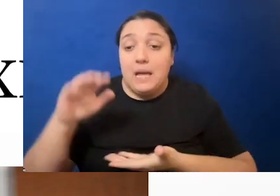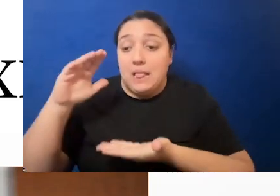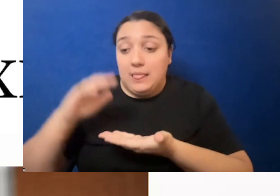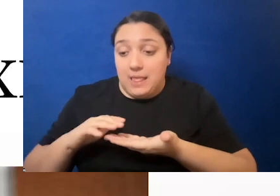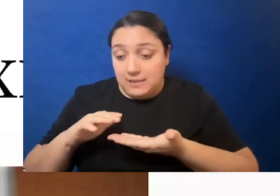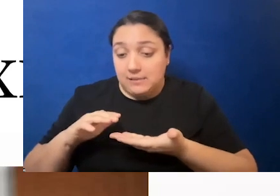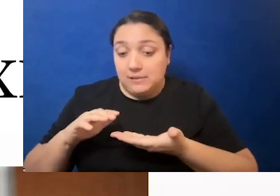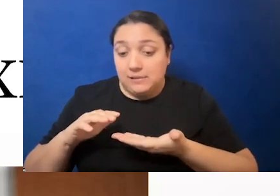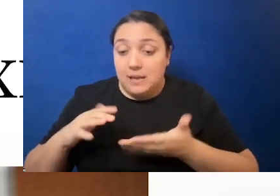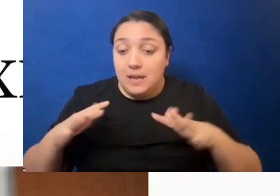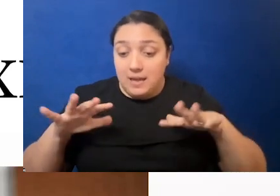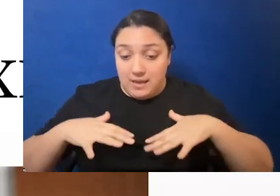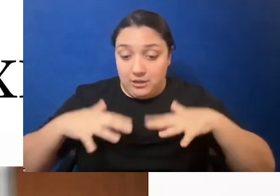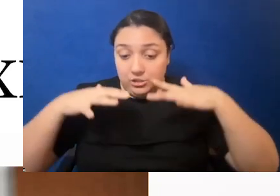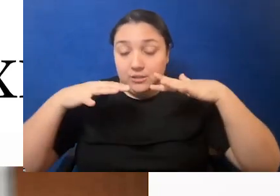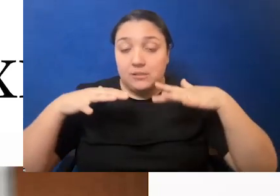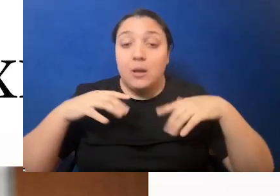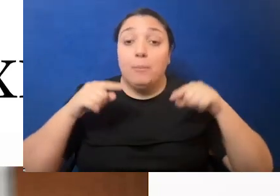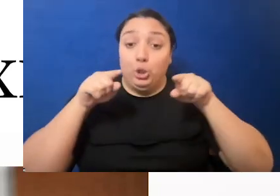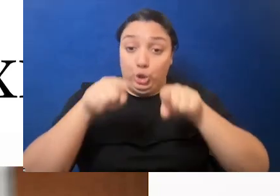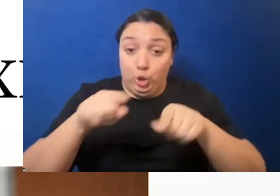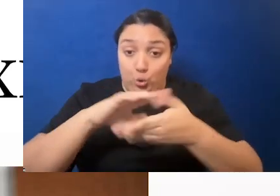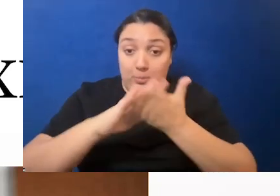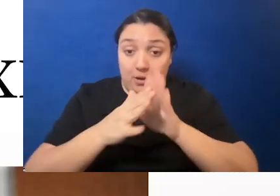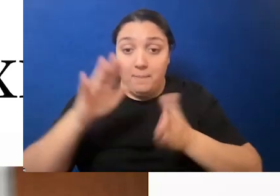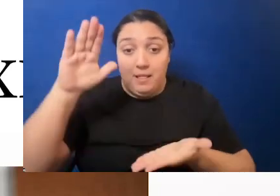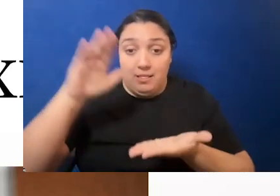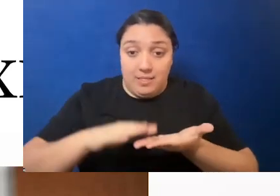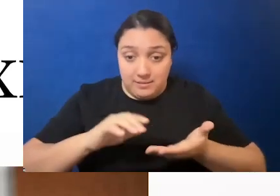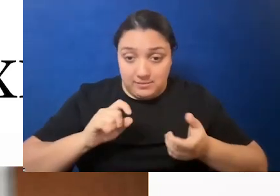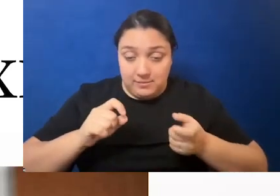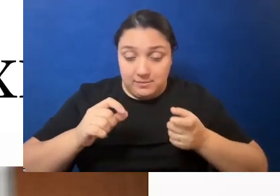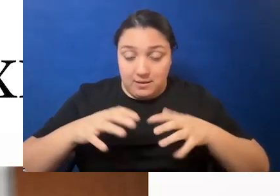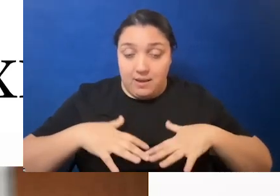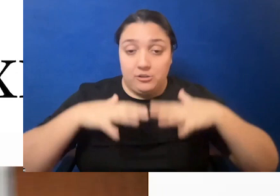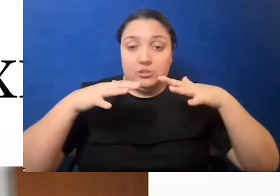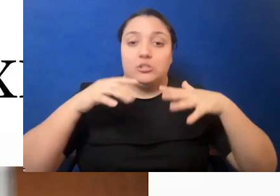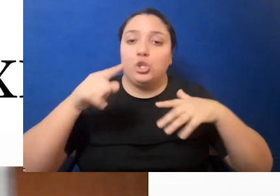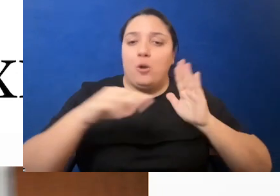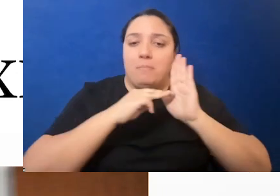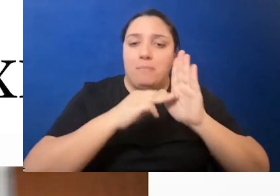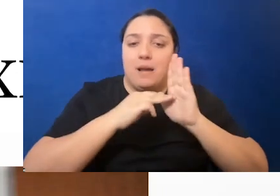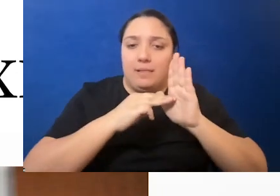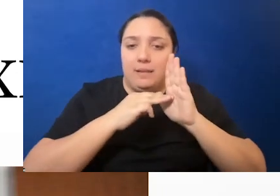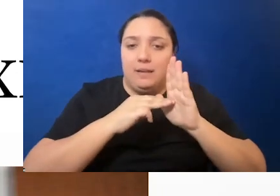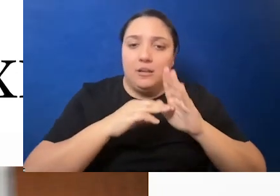STUDENT TO BECOME LESS ANXIOUS AND YOU ARE TRYING TO BE LESS ANXIOUS.